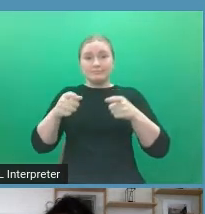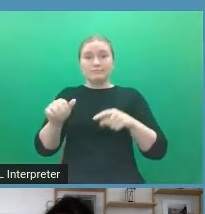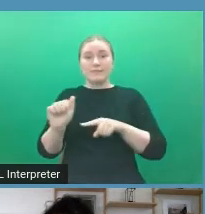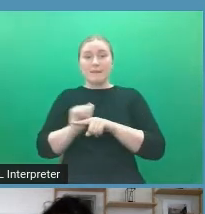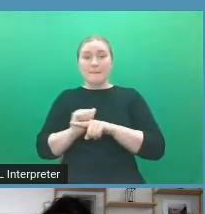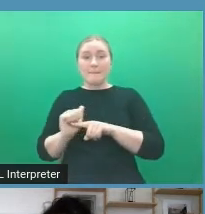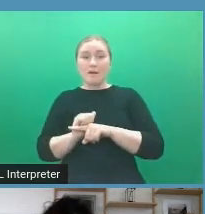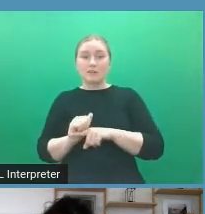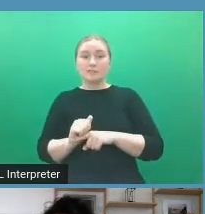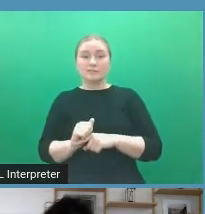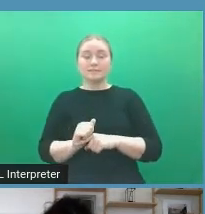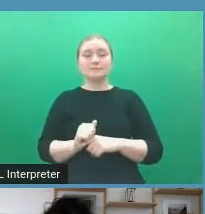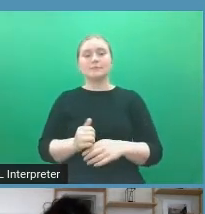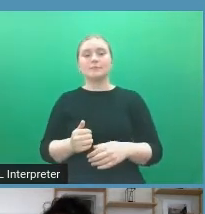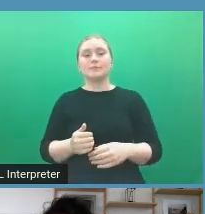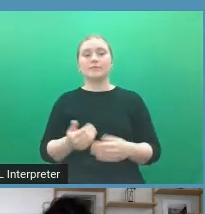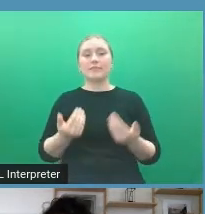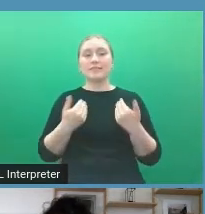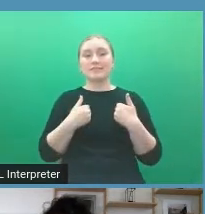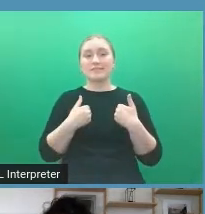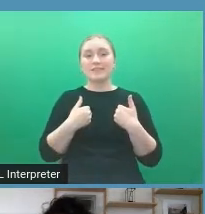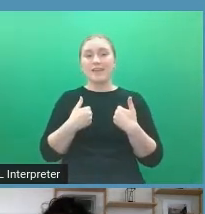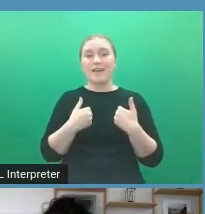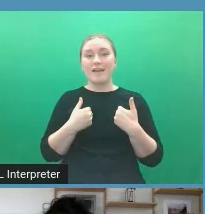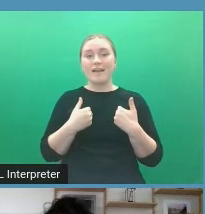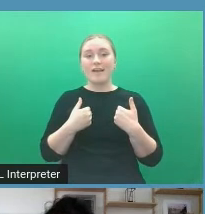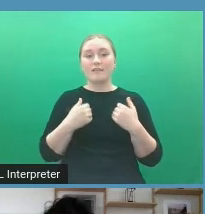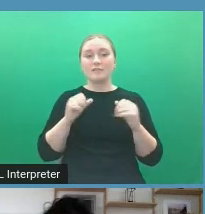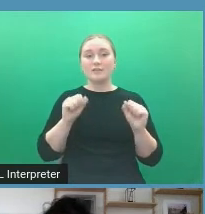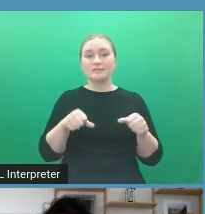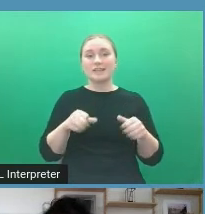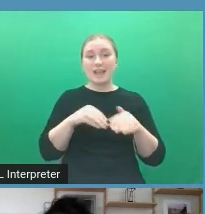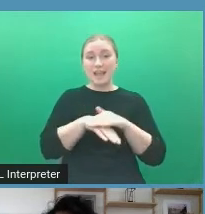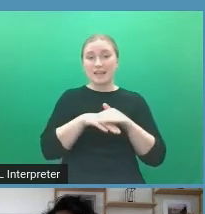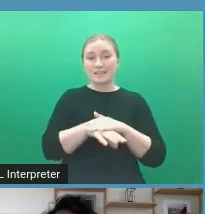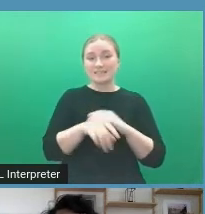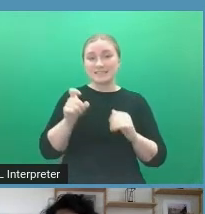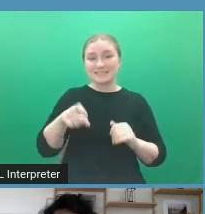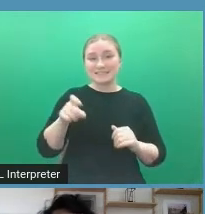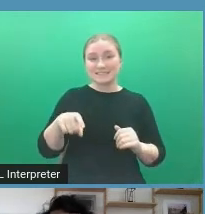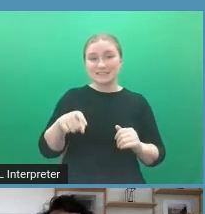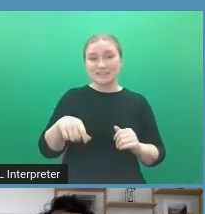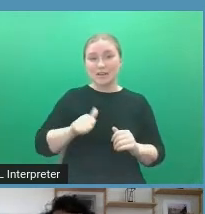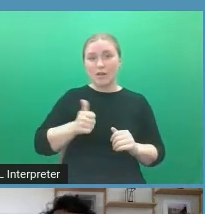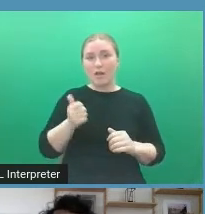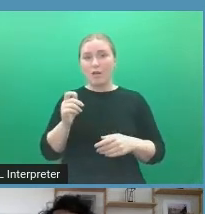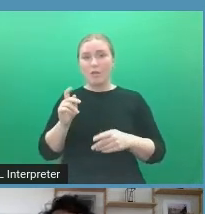exists between visitors who have access needs and those who are responsible for the preservation of